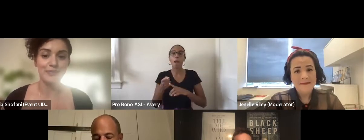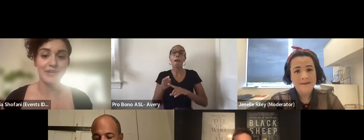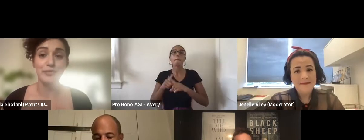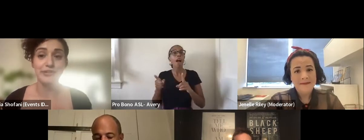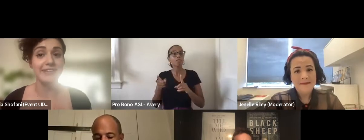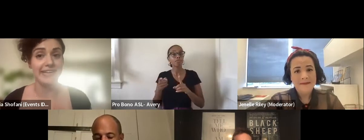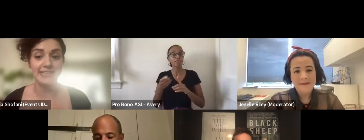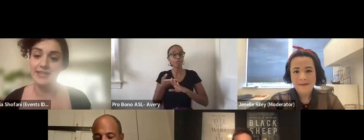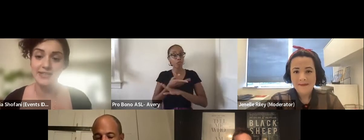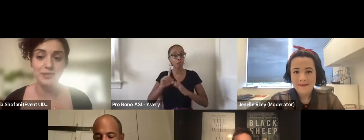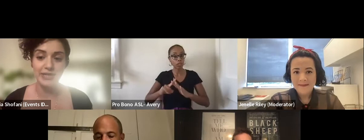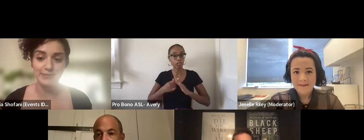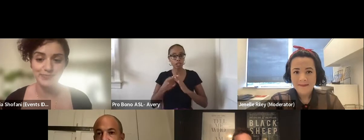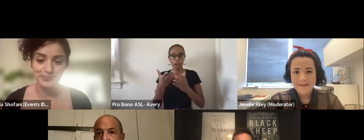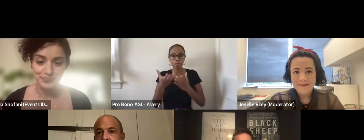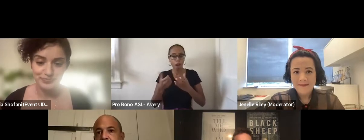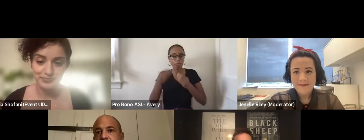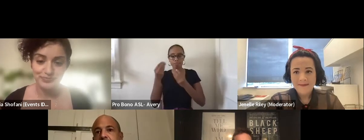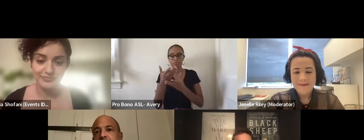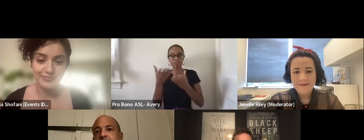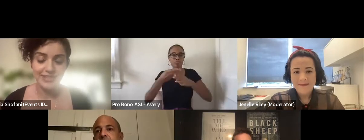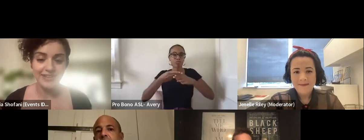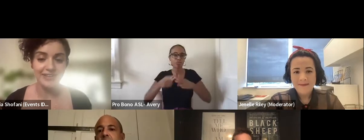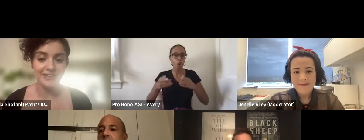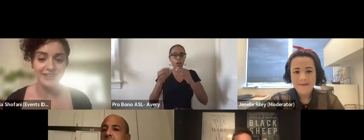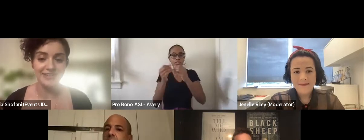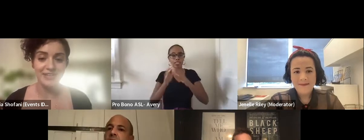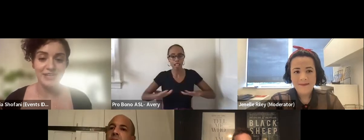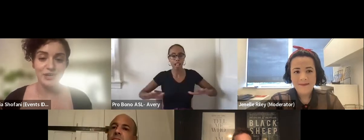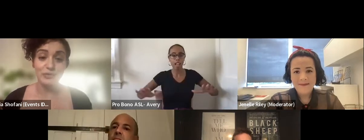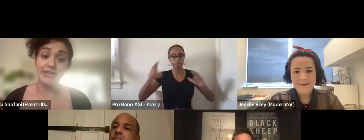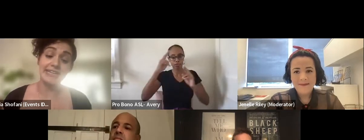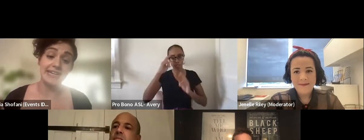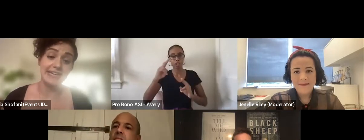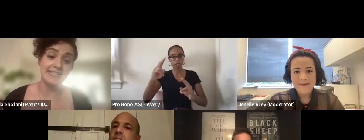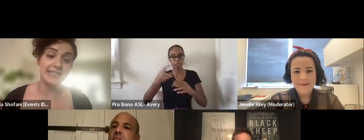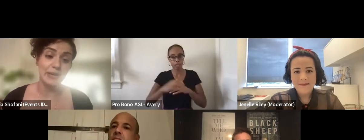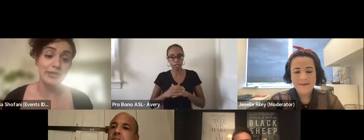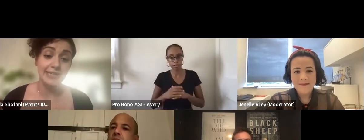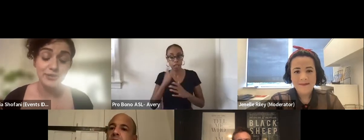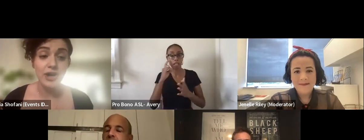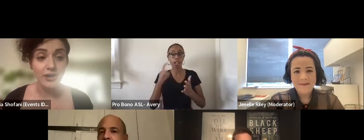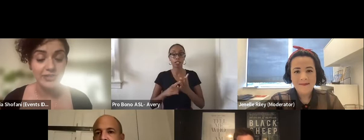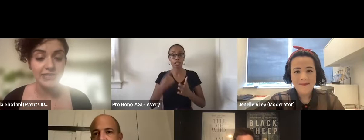We recognize the Gabrielino Tongva as the past, present, and future caretakers of the land, water,